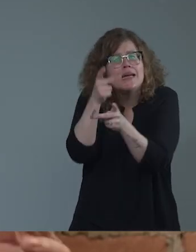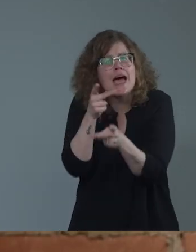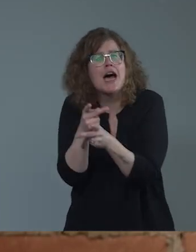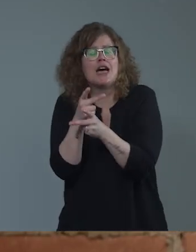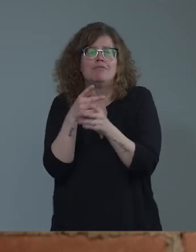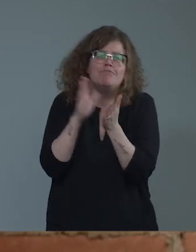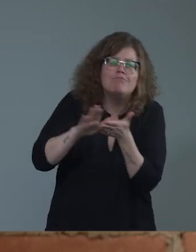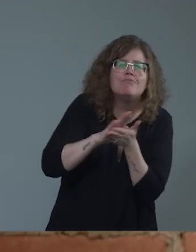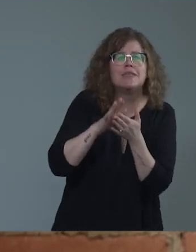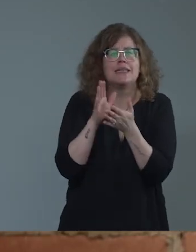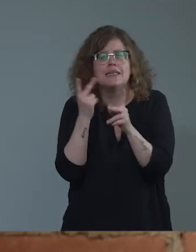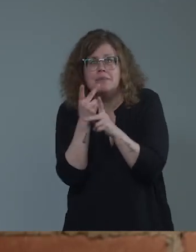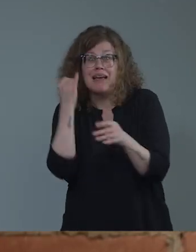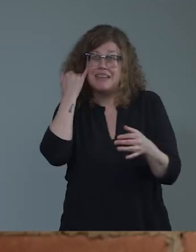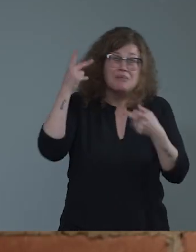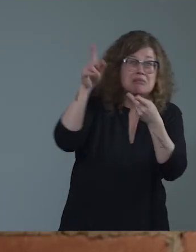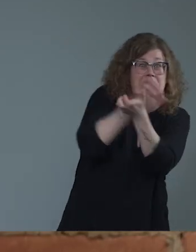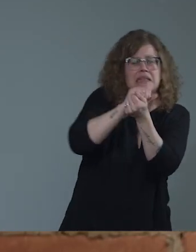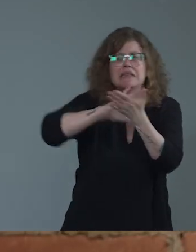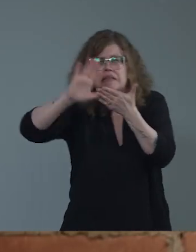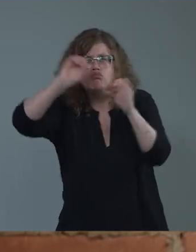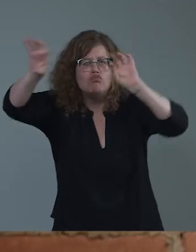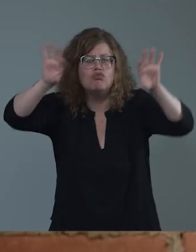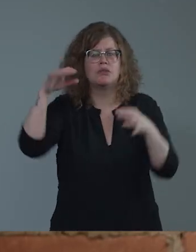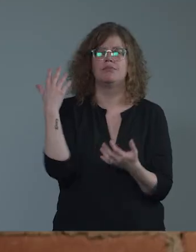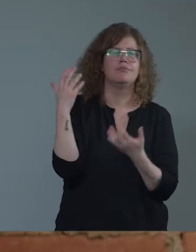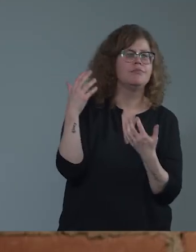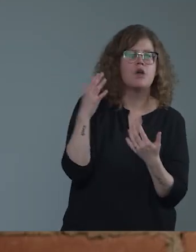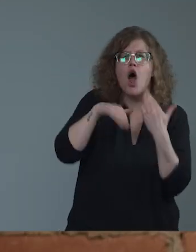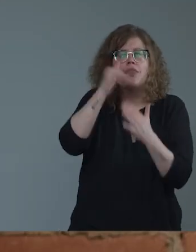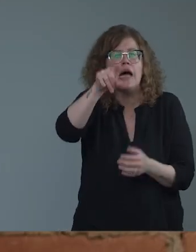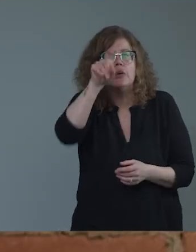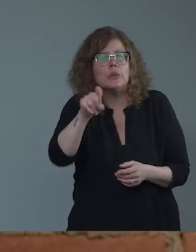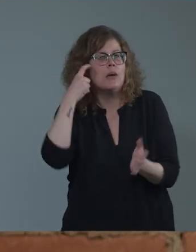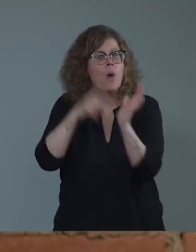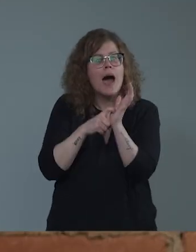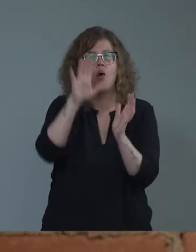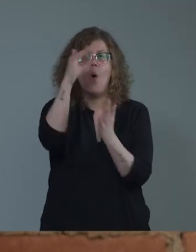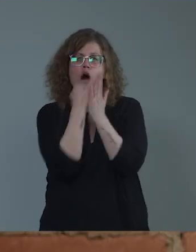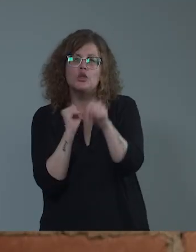project is over, it needs to be loved forever. A public artwork needs to be cared for. It needs